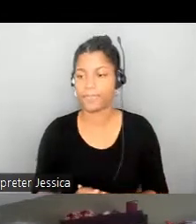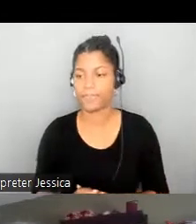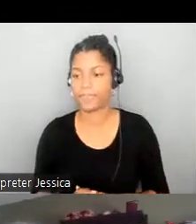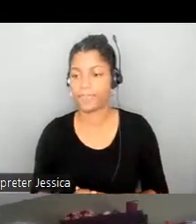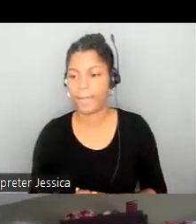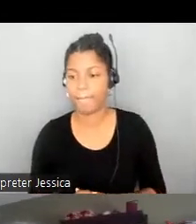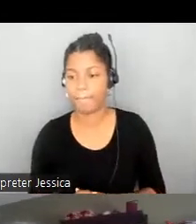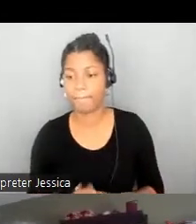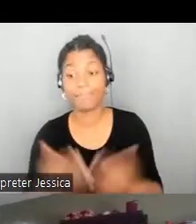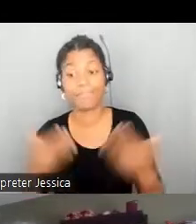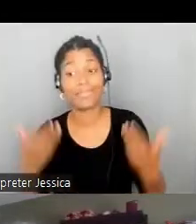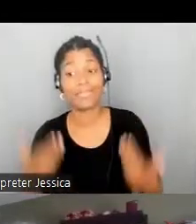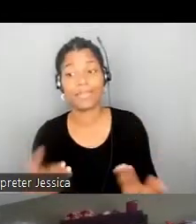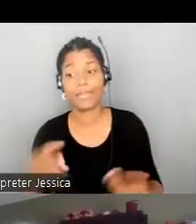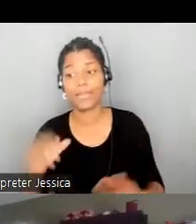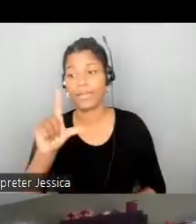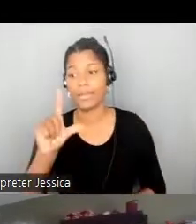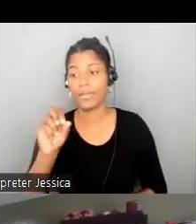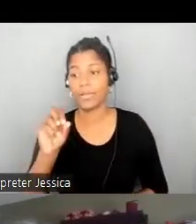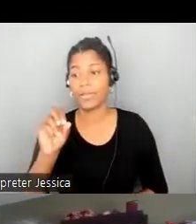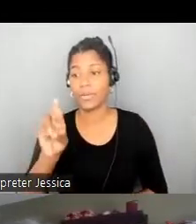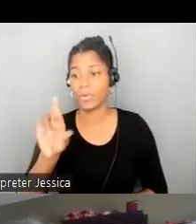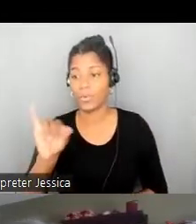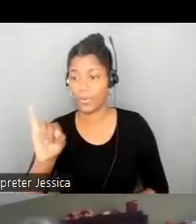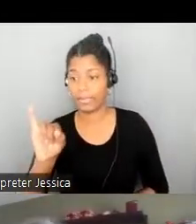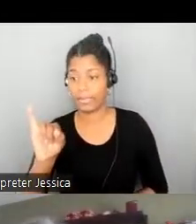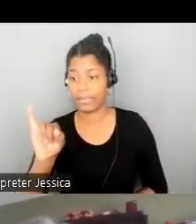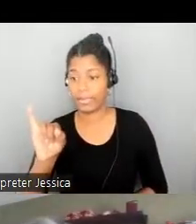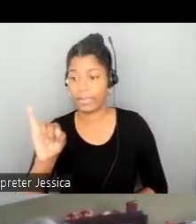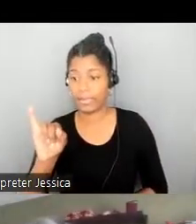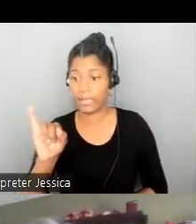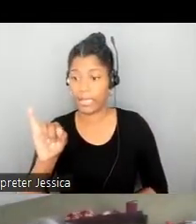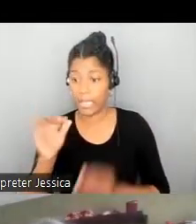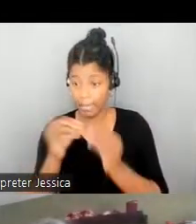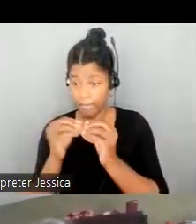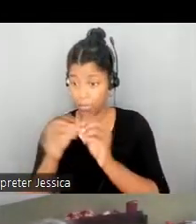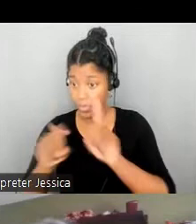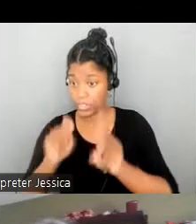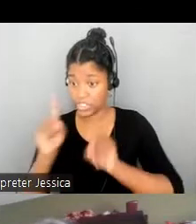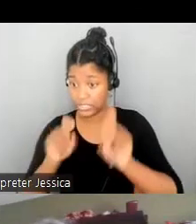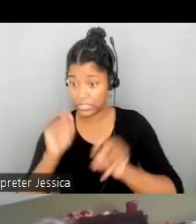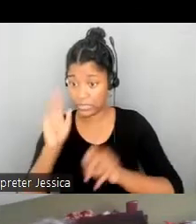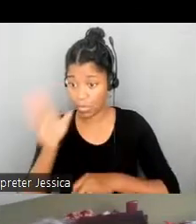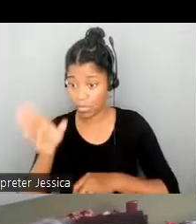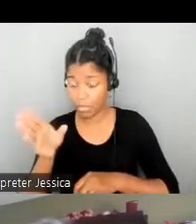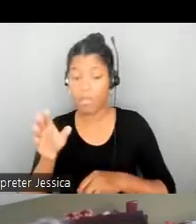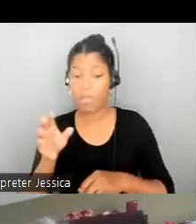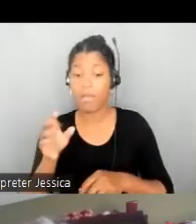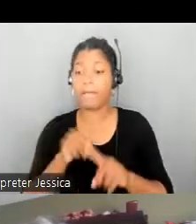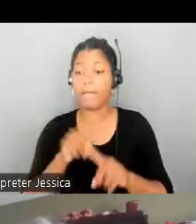I was going to jump in. We will take some more questions and, but I want to thank you.